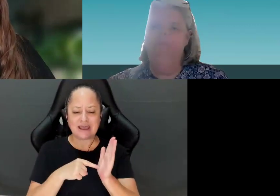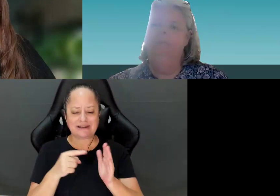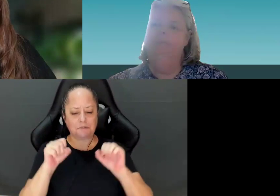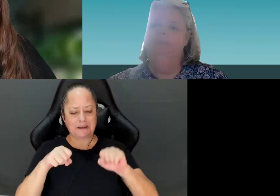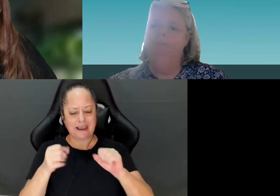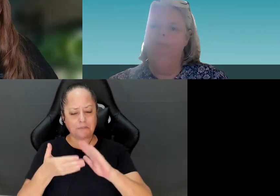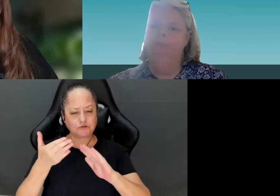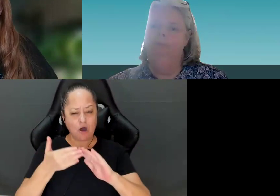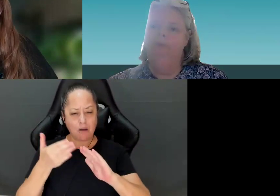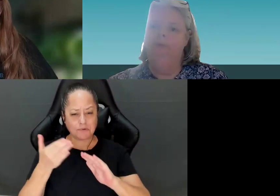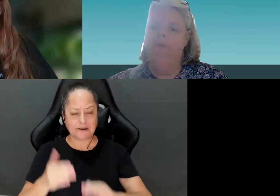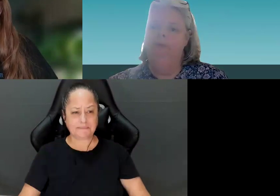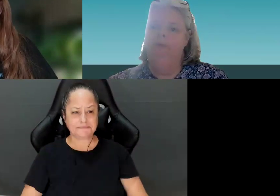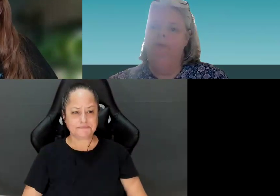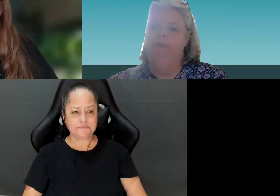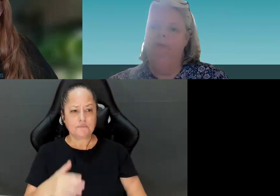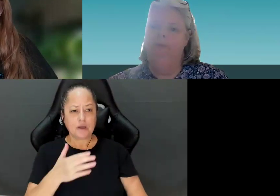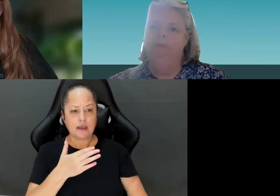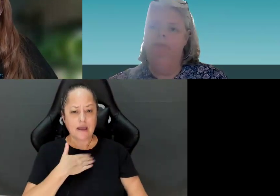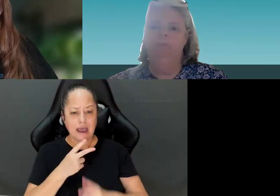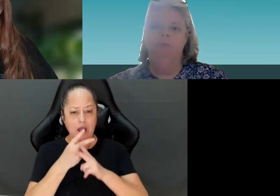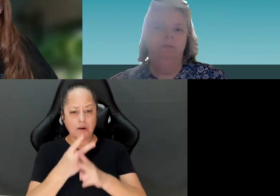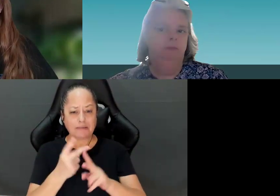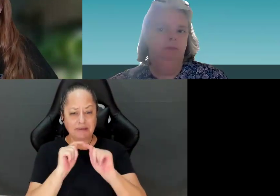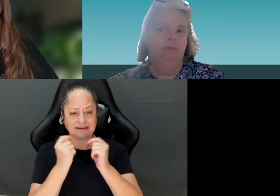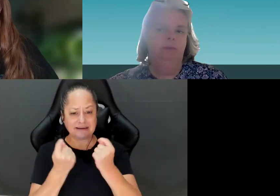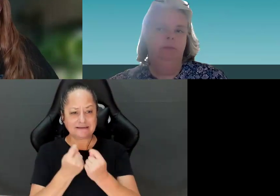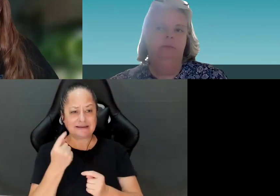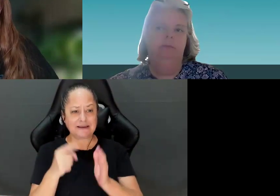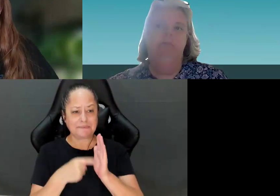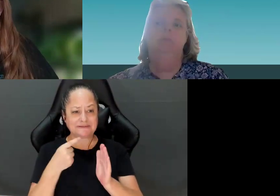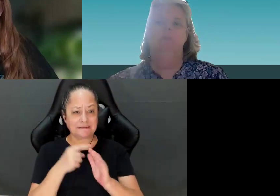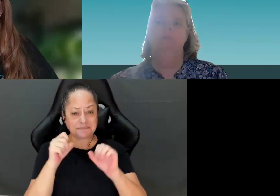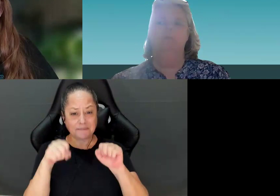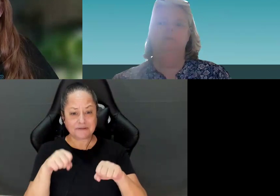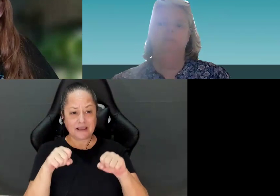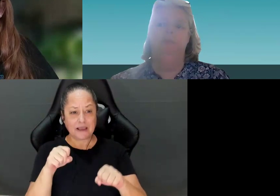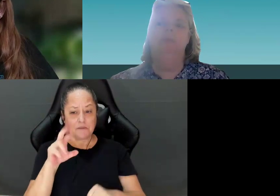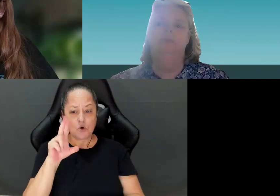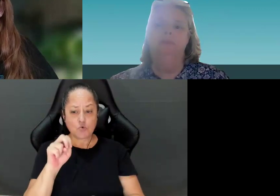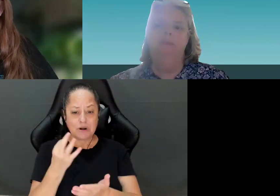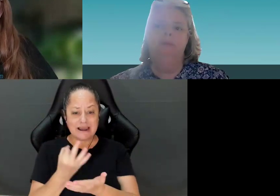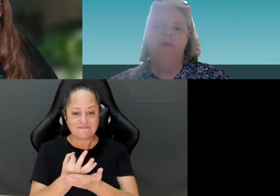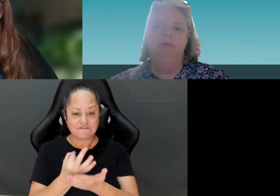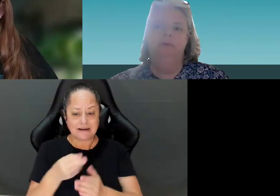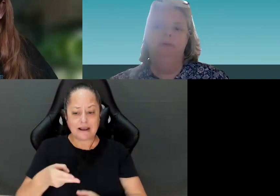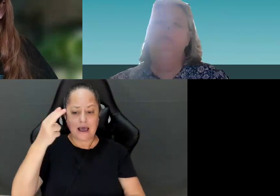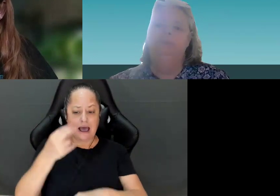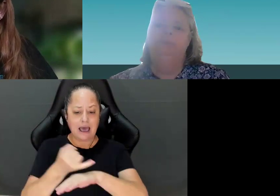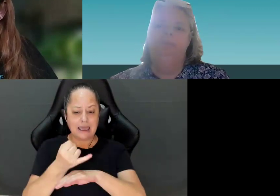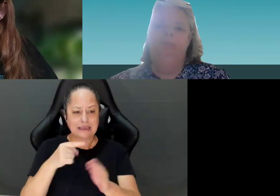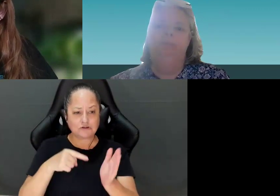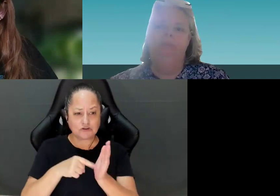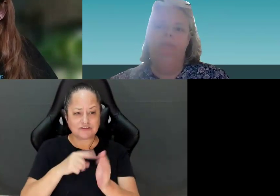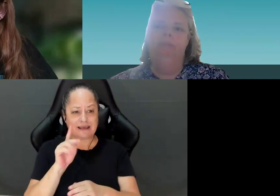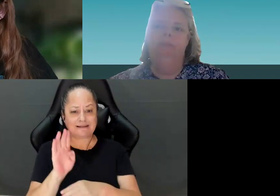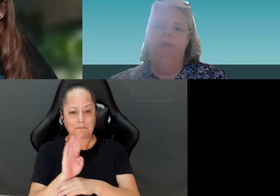So our lending team is sometimes able to refinance high interest debt that businesses have.